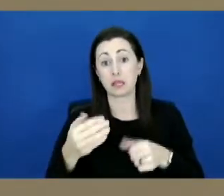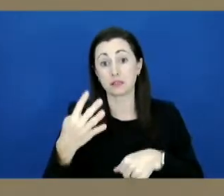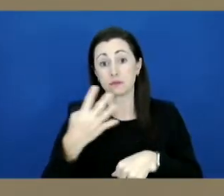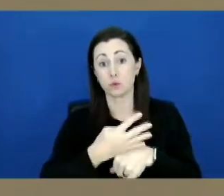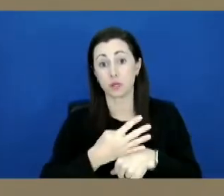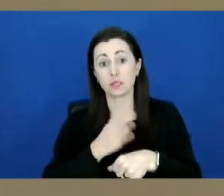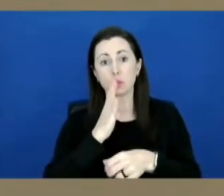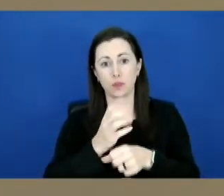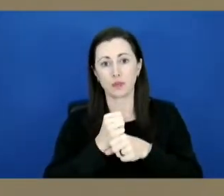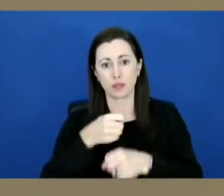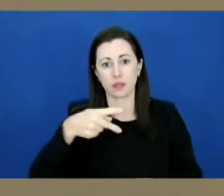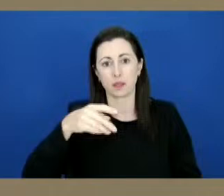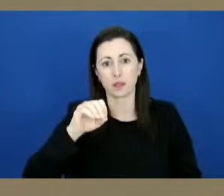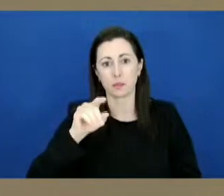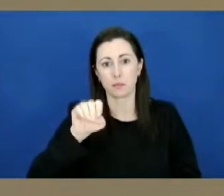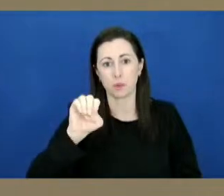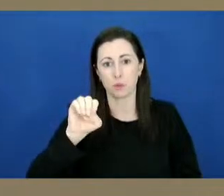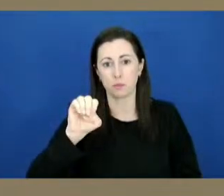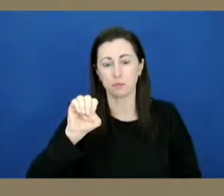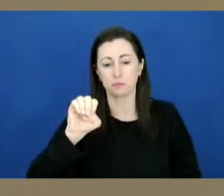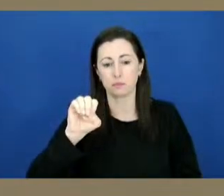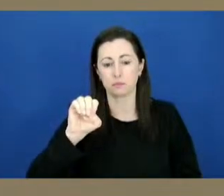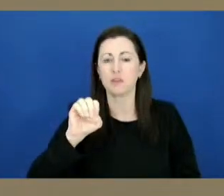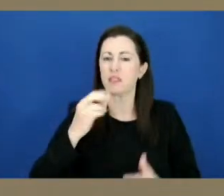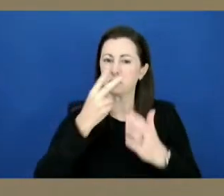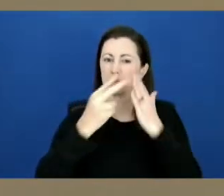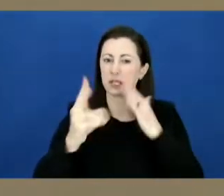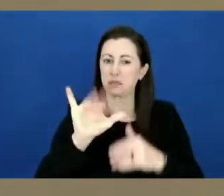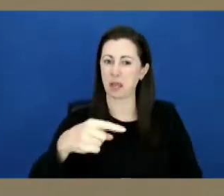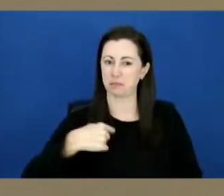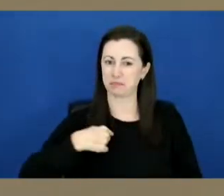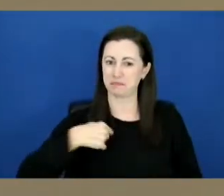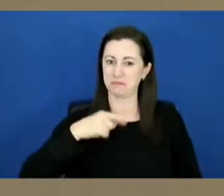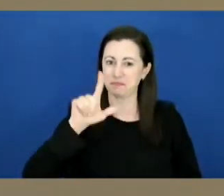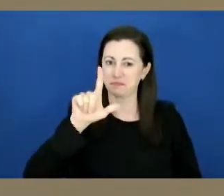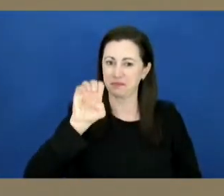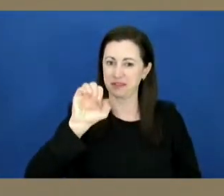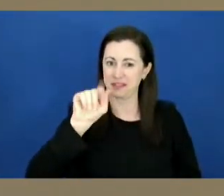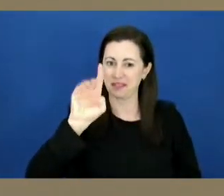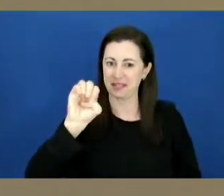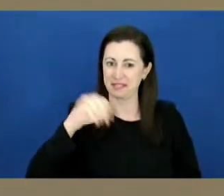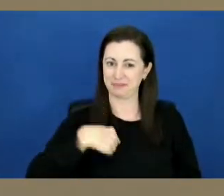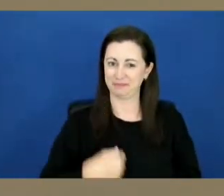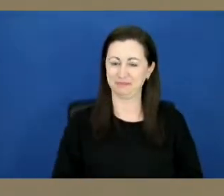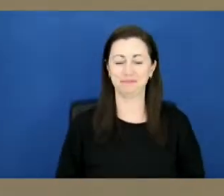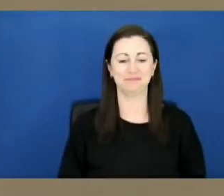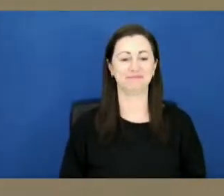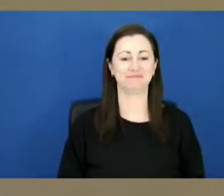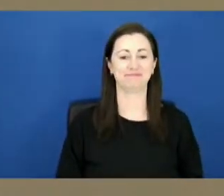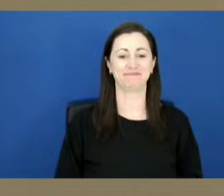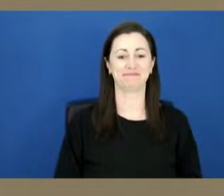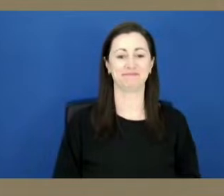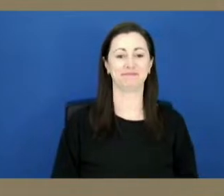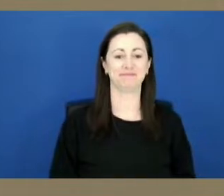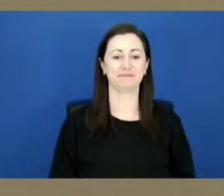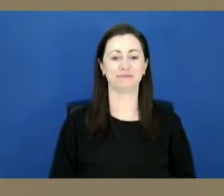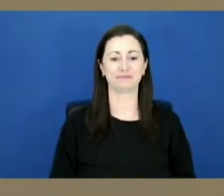WE'LL HAVE A POPE IN THE NEXT